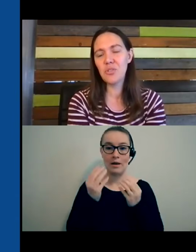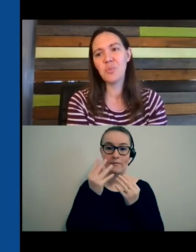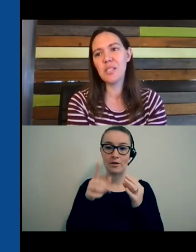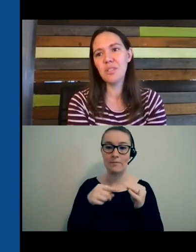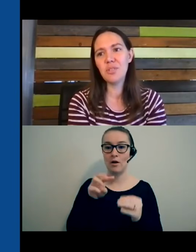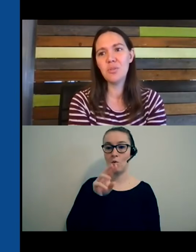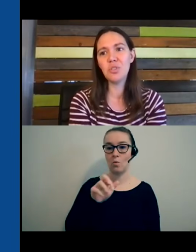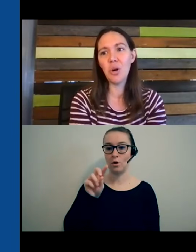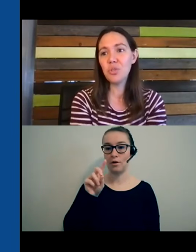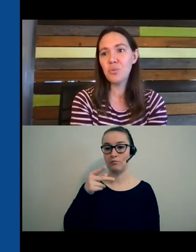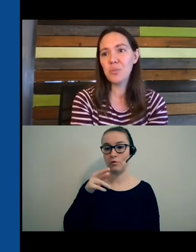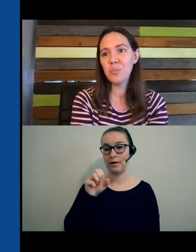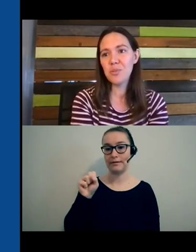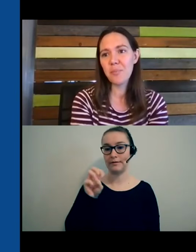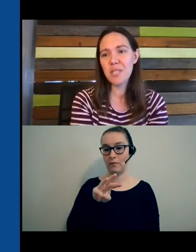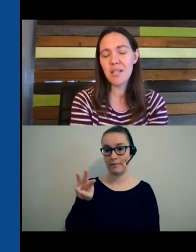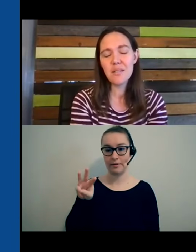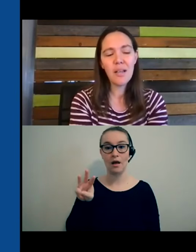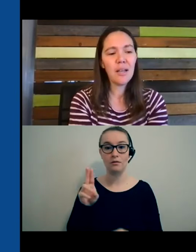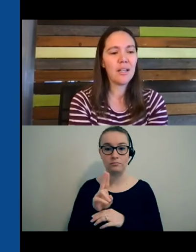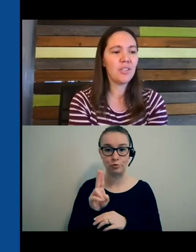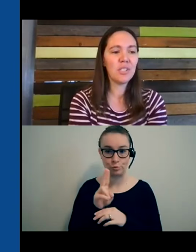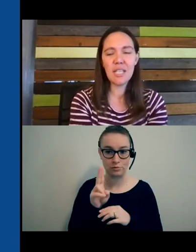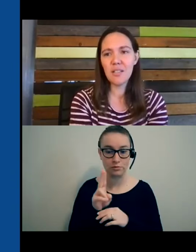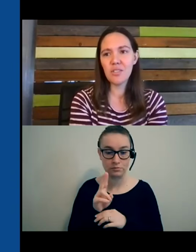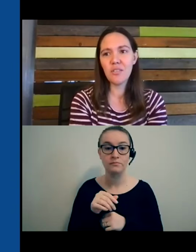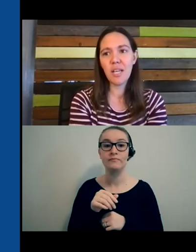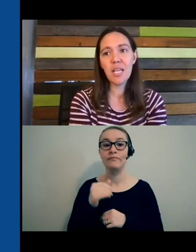but even if you don't do WordPress websites you can take the survey.